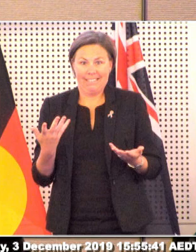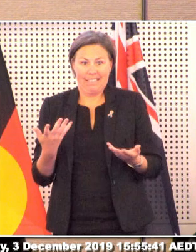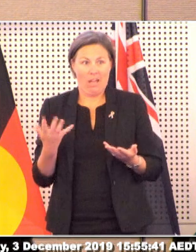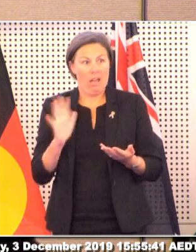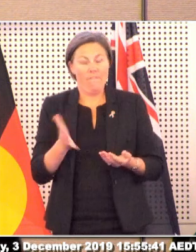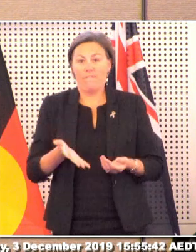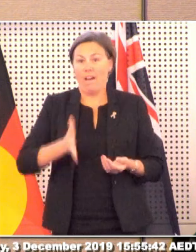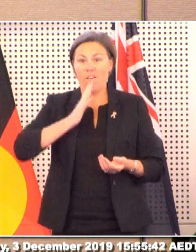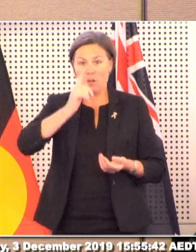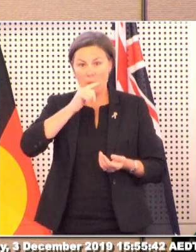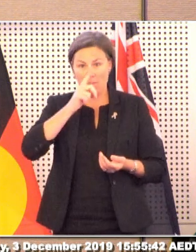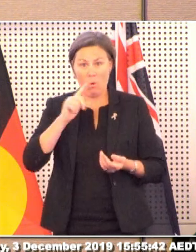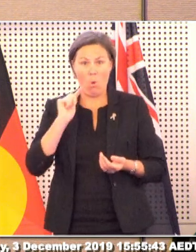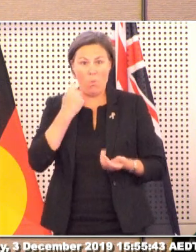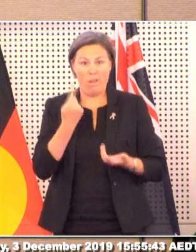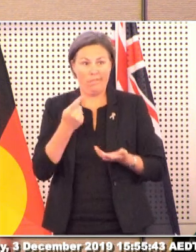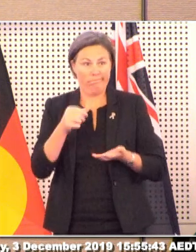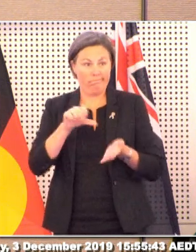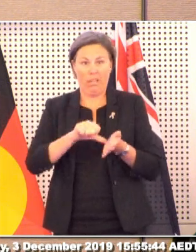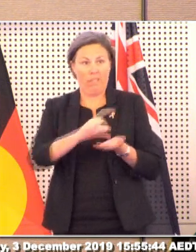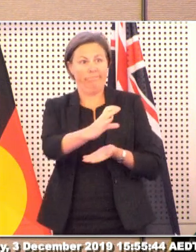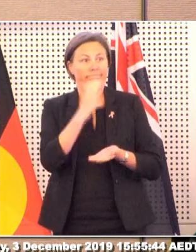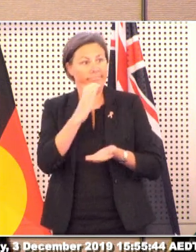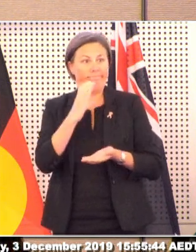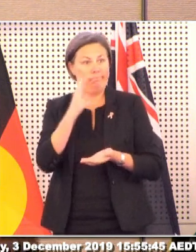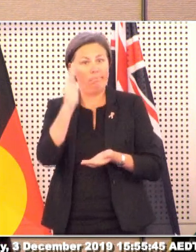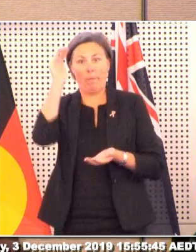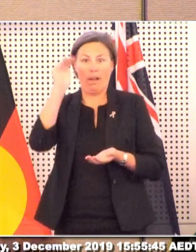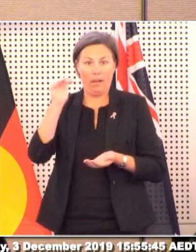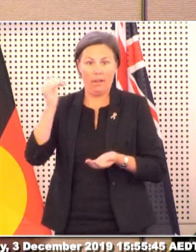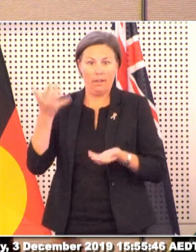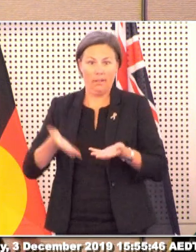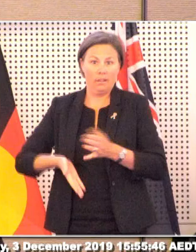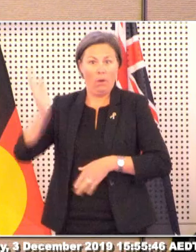redundancies out the door. So there’s going to be a lot of casual staff coming in, it would seem.